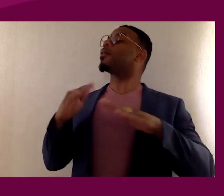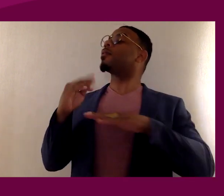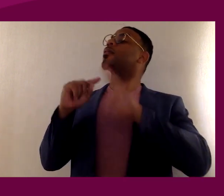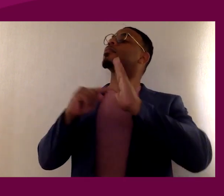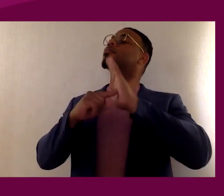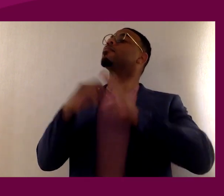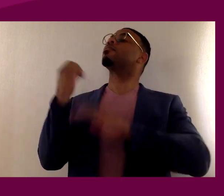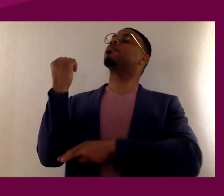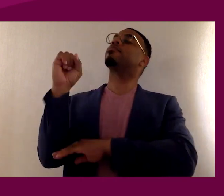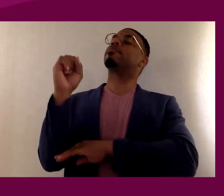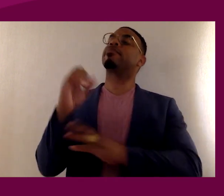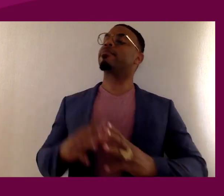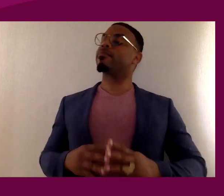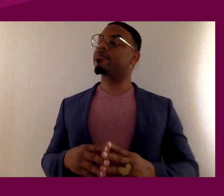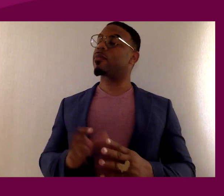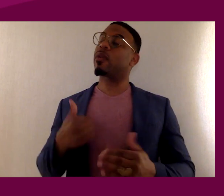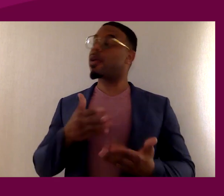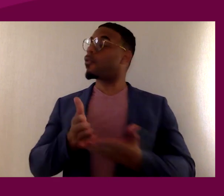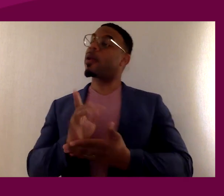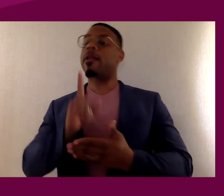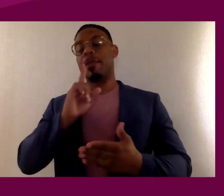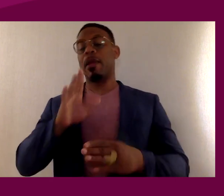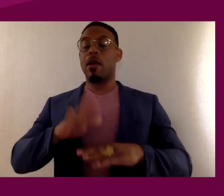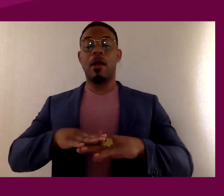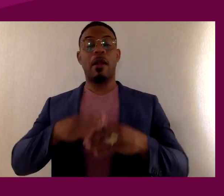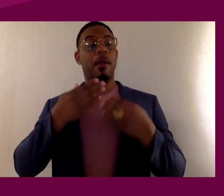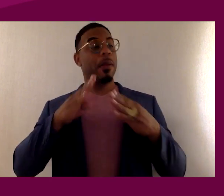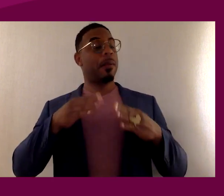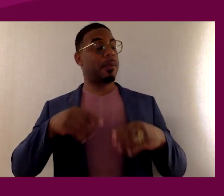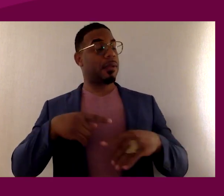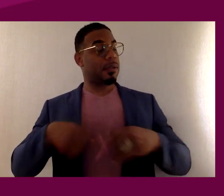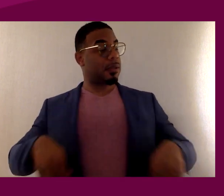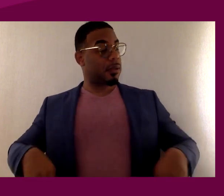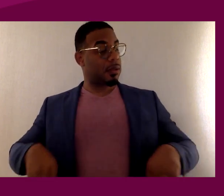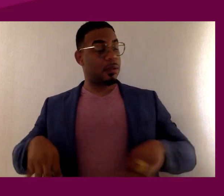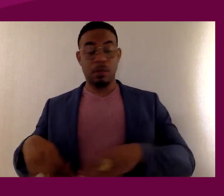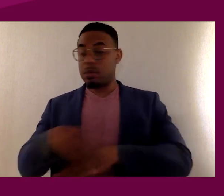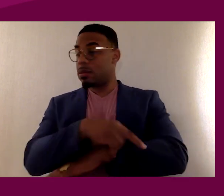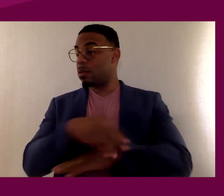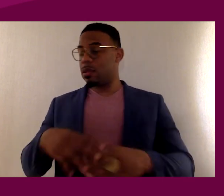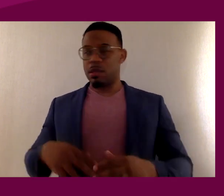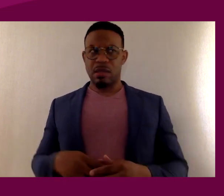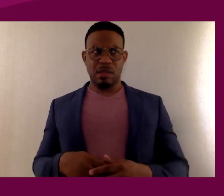in the street. We are peacefully demonstrating, and we have a right to be on a public sidewalk.